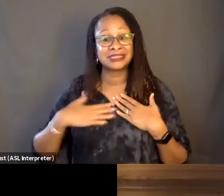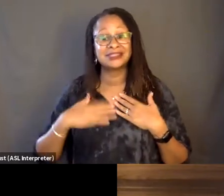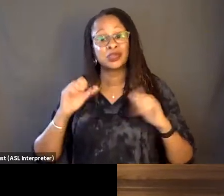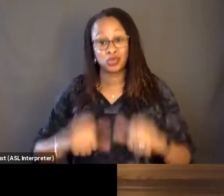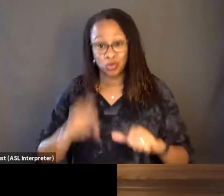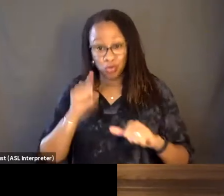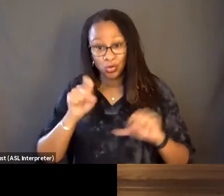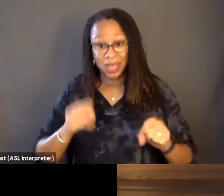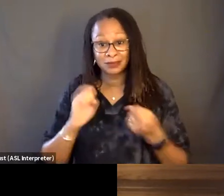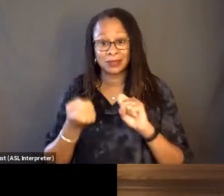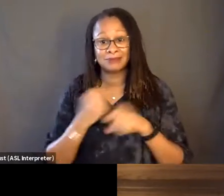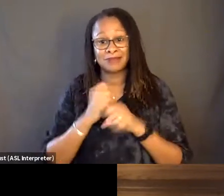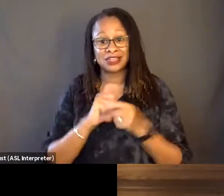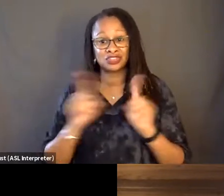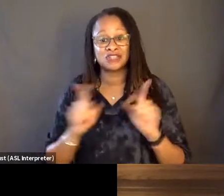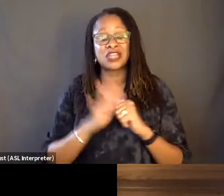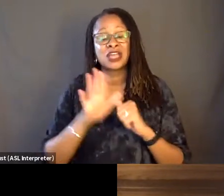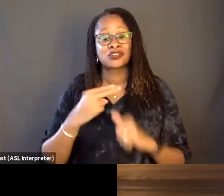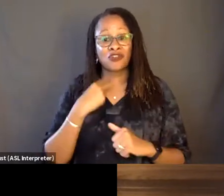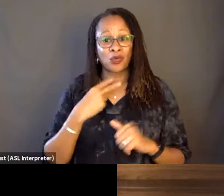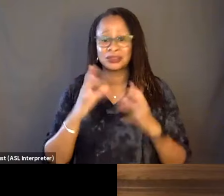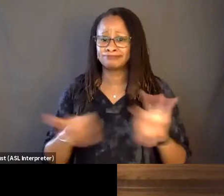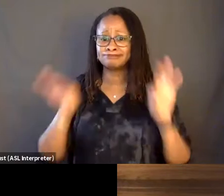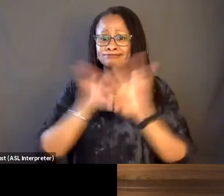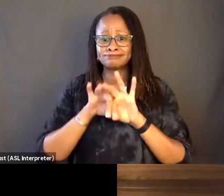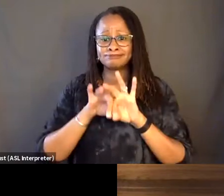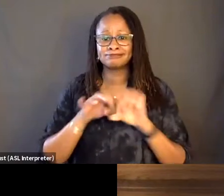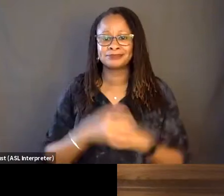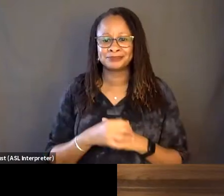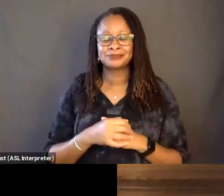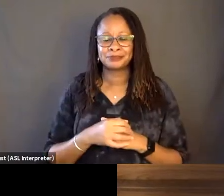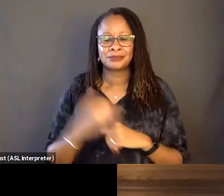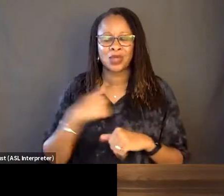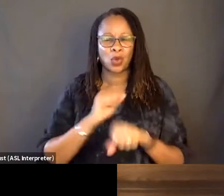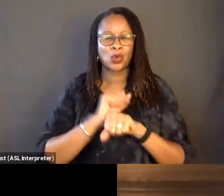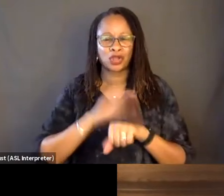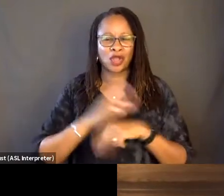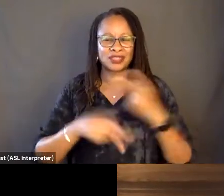and that your voice can matter, and we're working on these kind of campaigns.